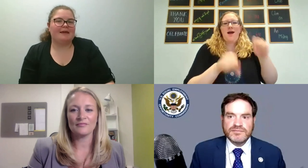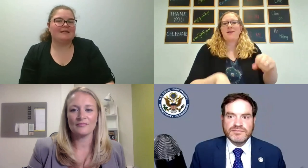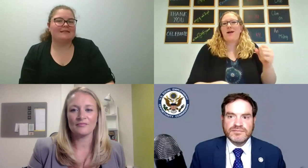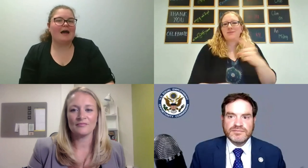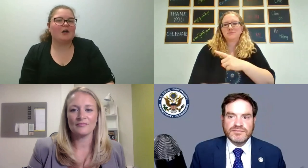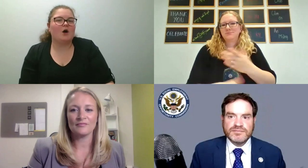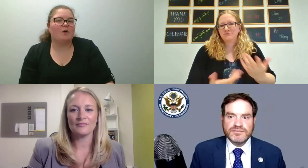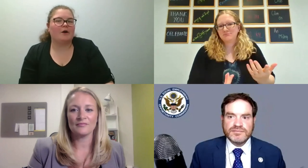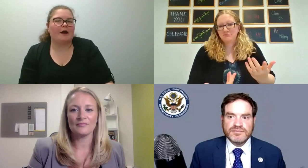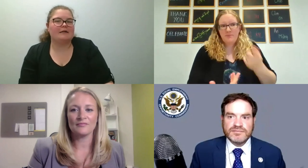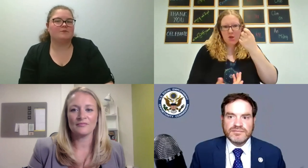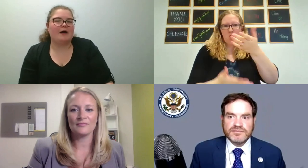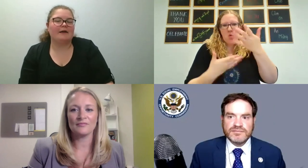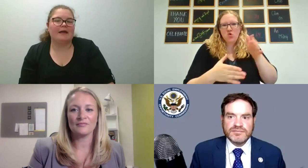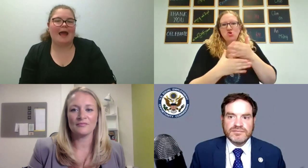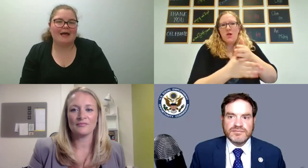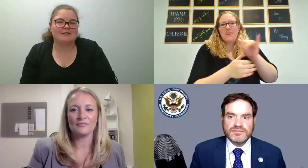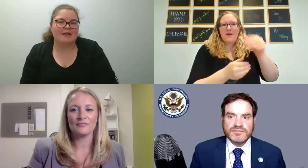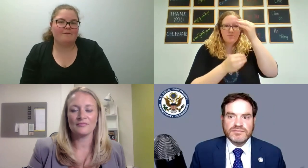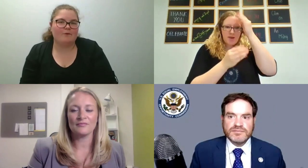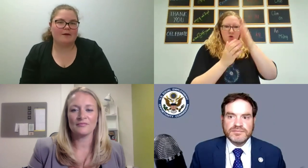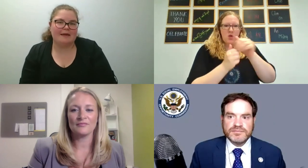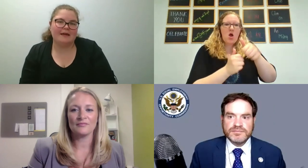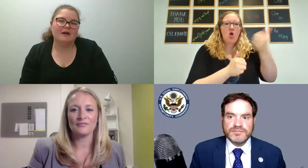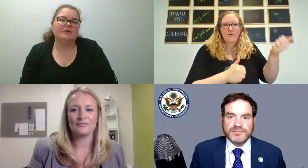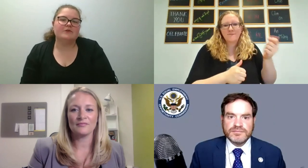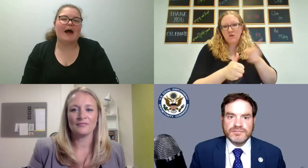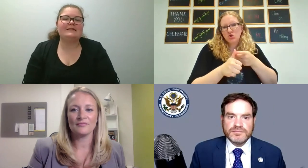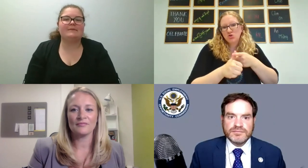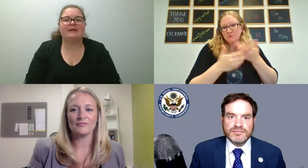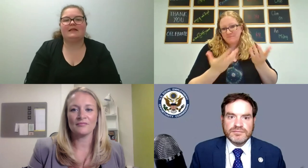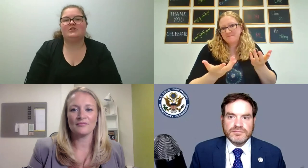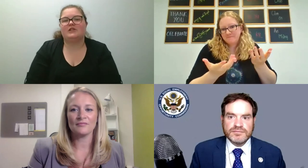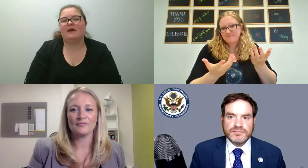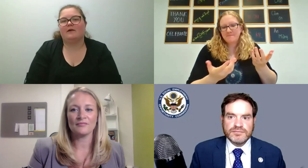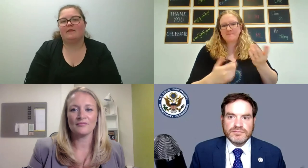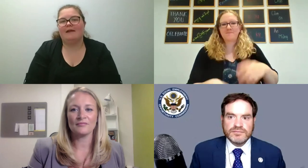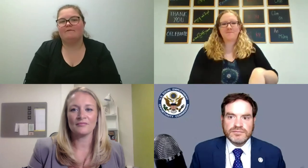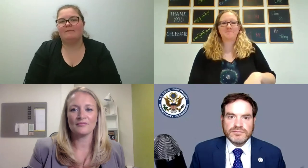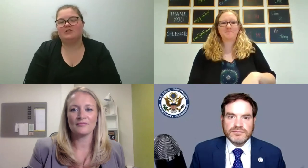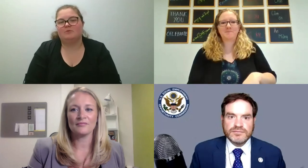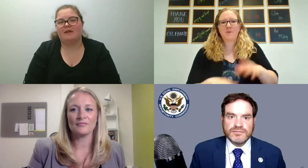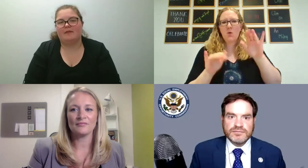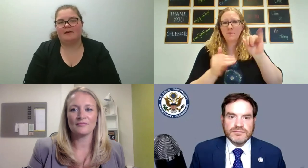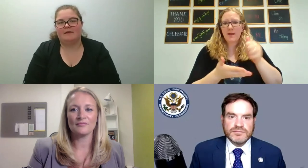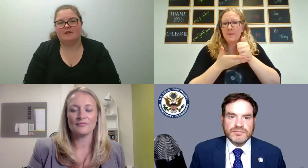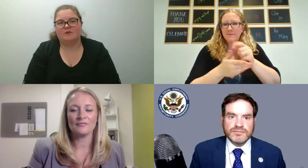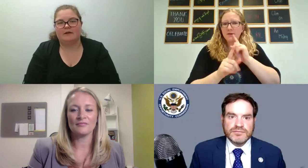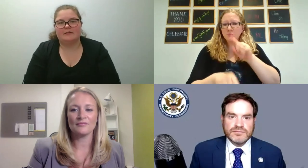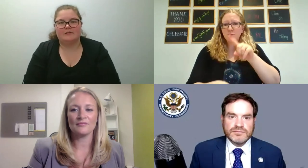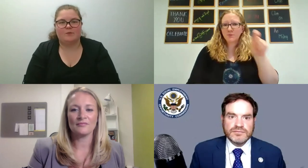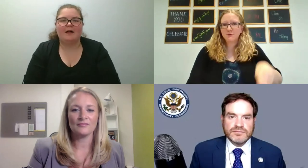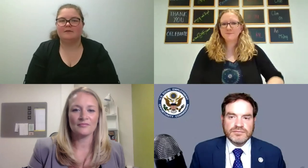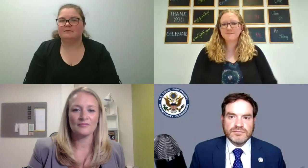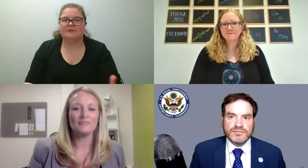because that coworker as well can ask that for me. So I typically share that information with other individuals as well.